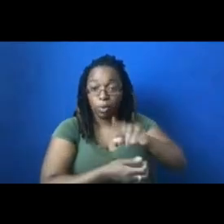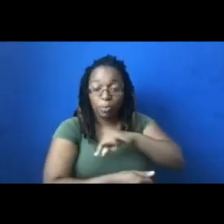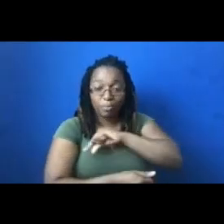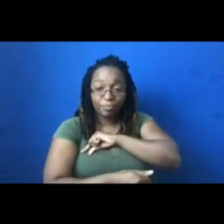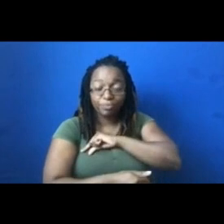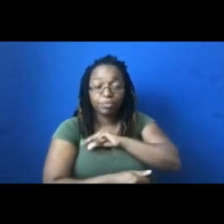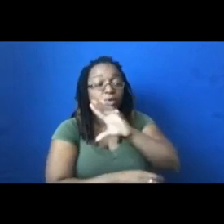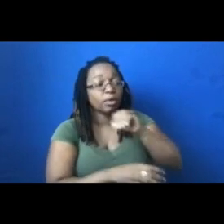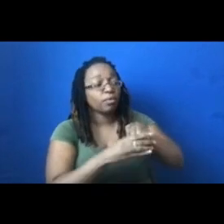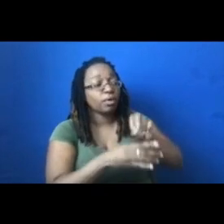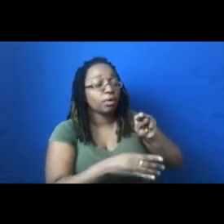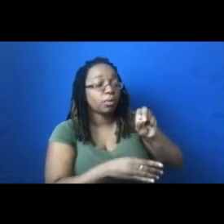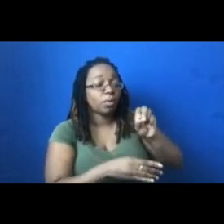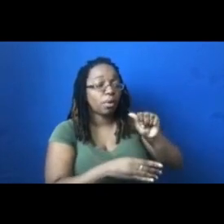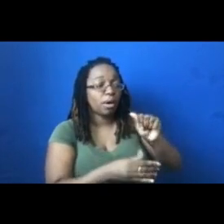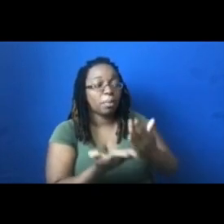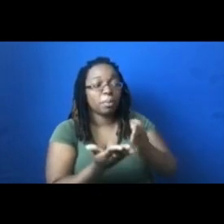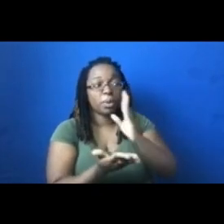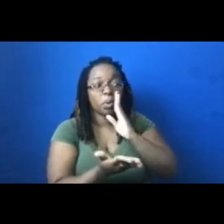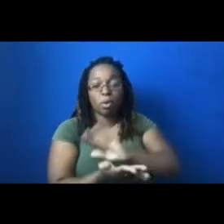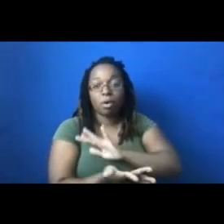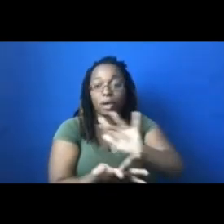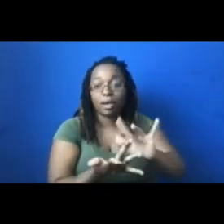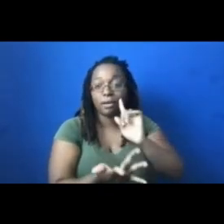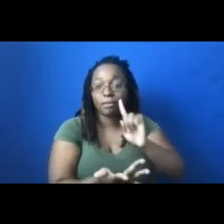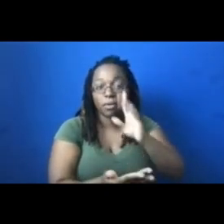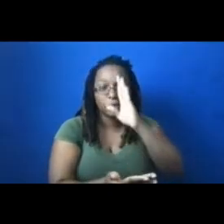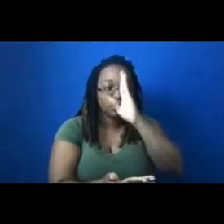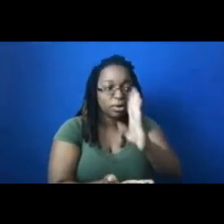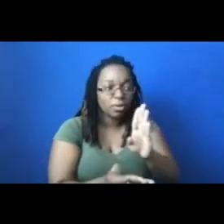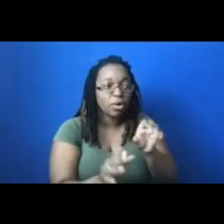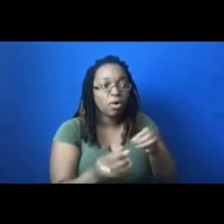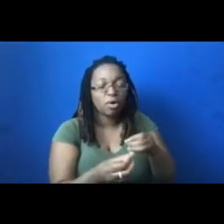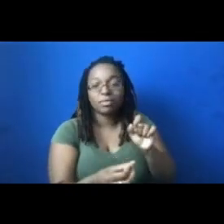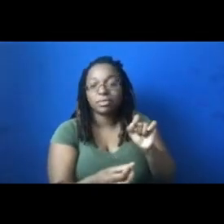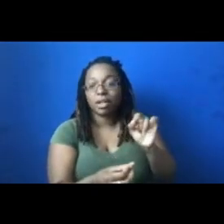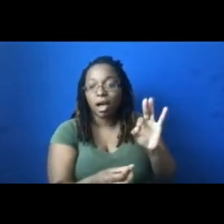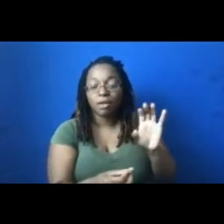might reach directly to Office of Coastal Management personnel